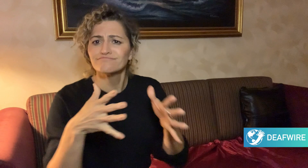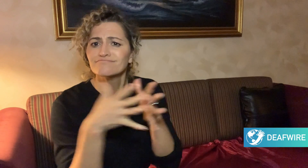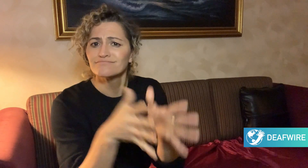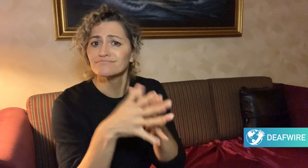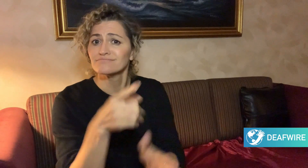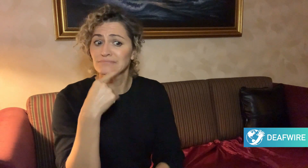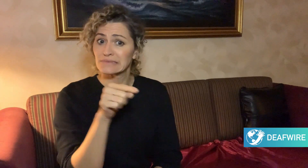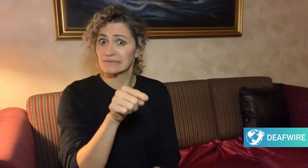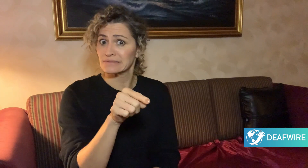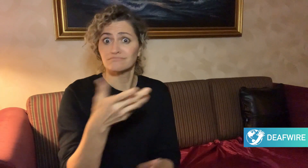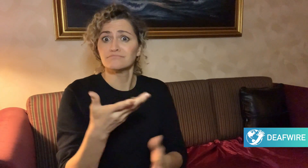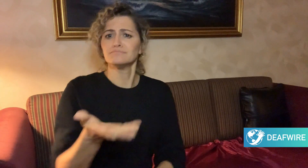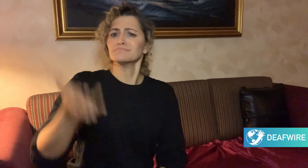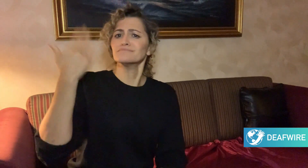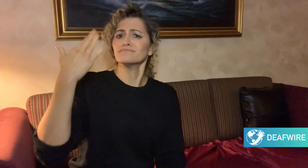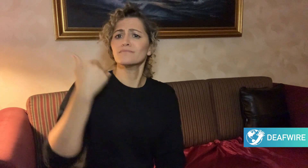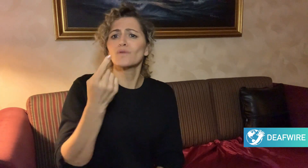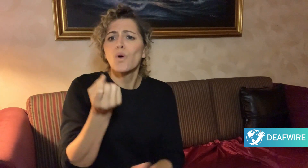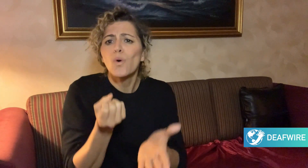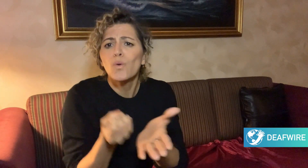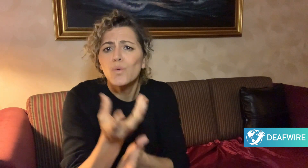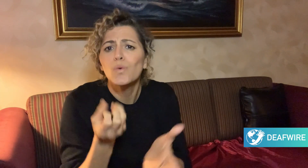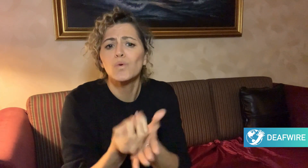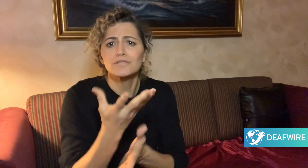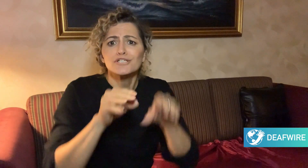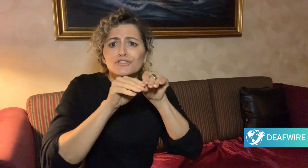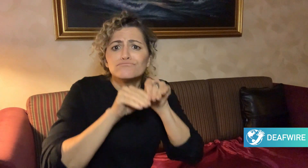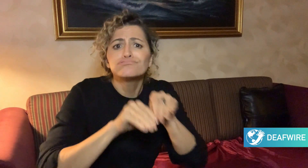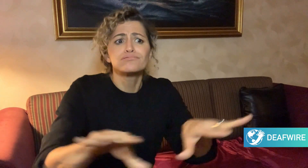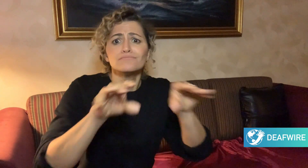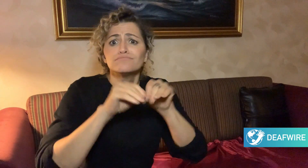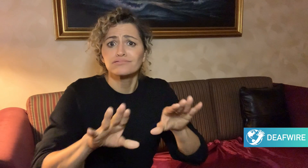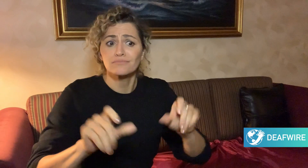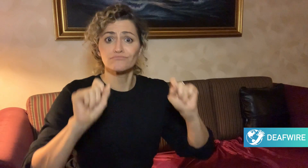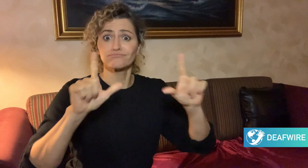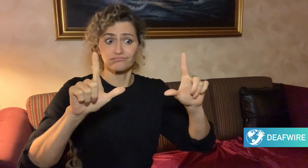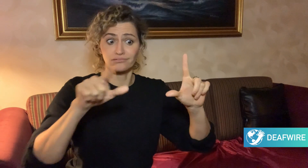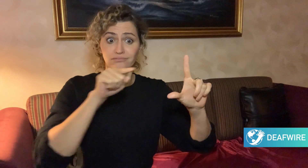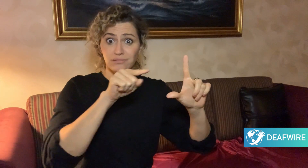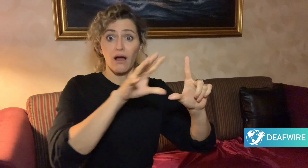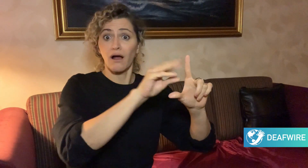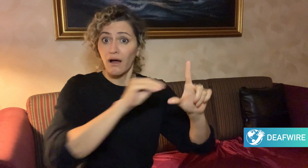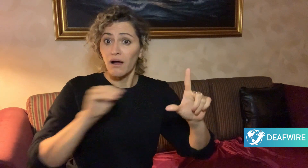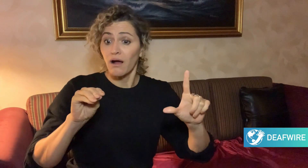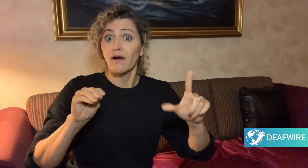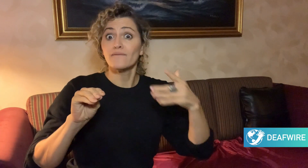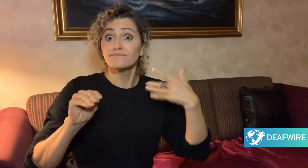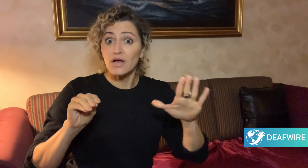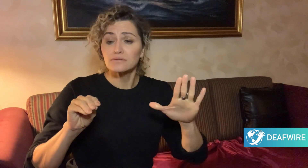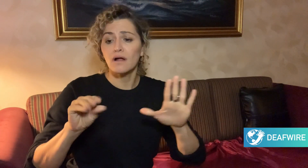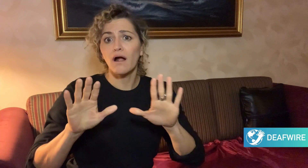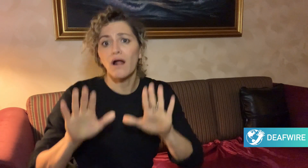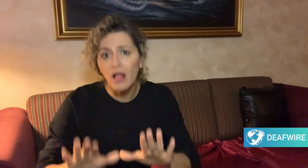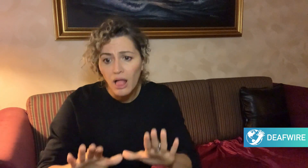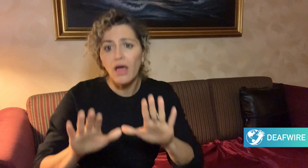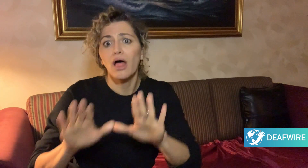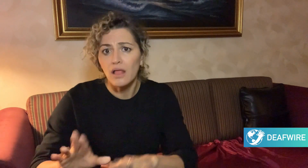and the video stream with sign language.